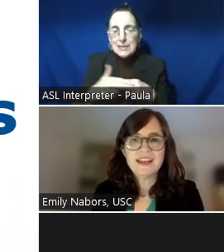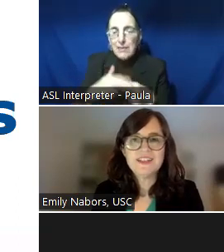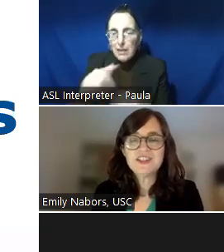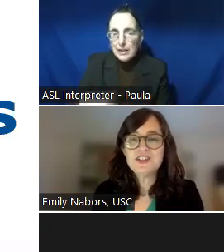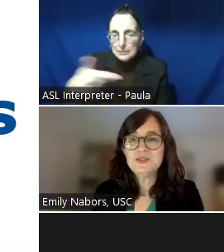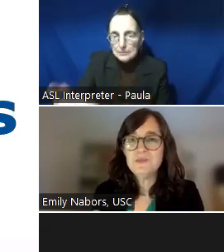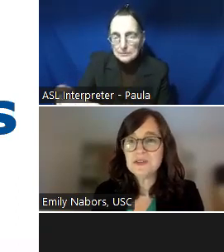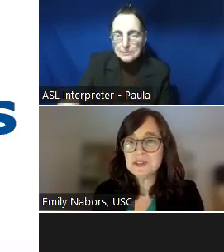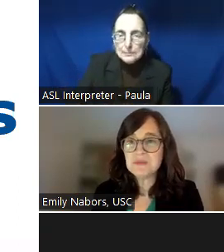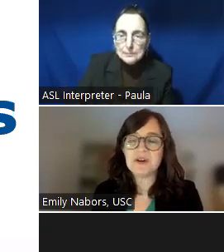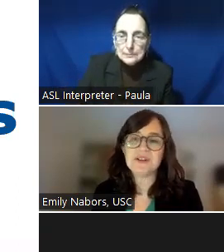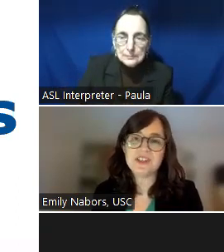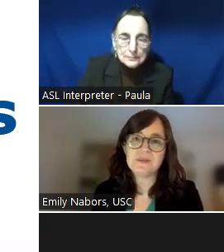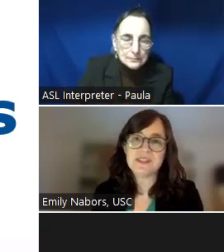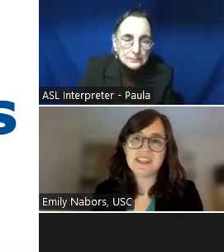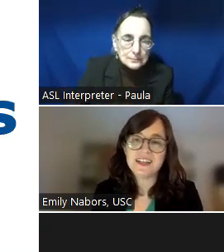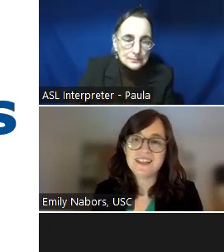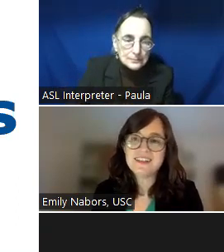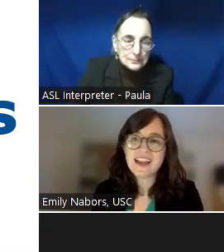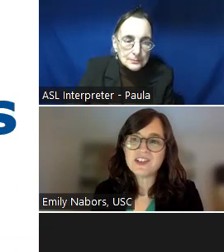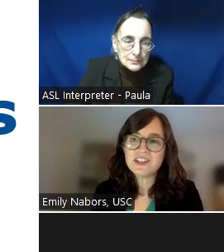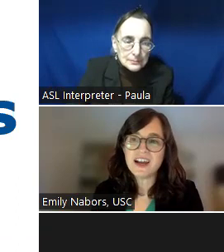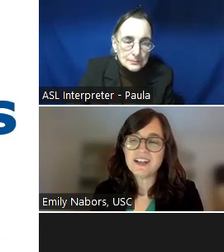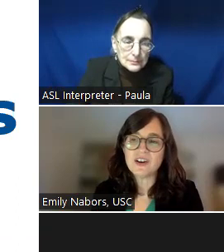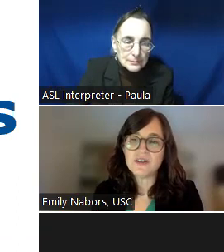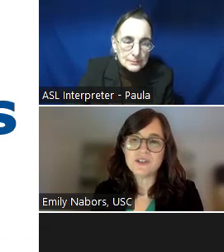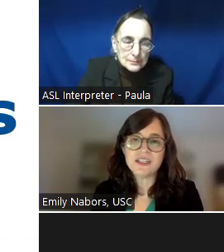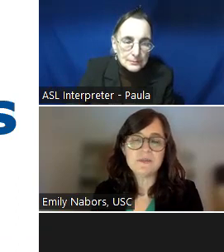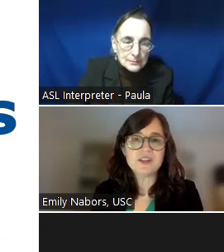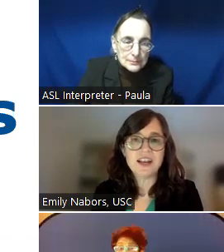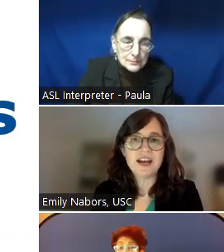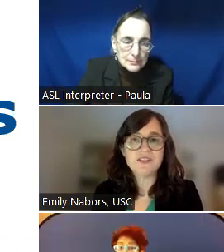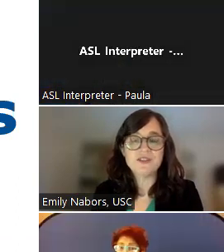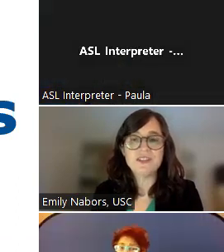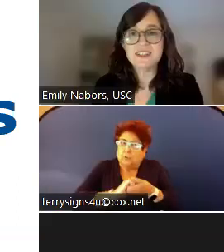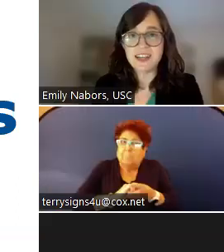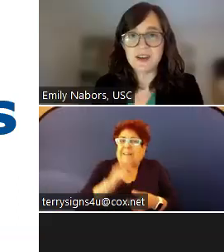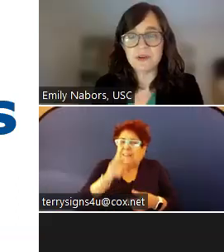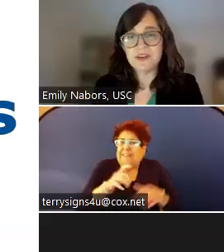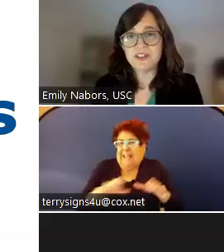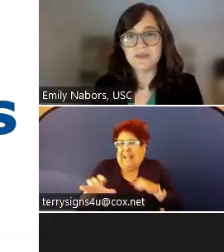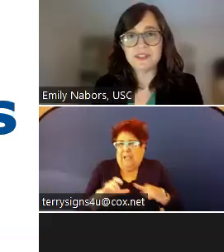In addition to building partnerships, these action guides offer tips on how to sustain partnerships,